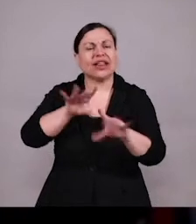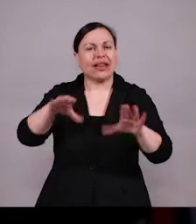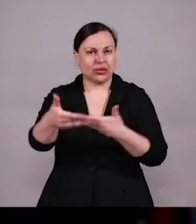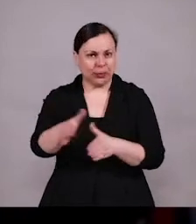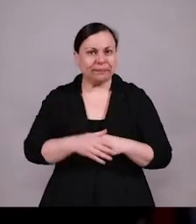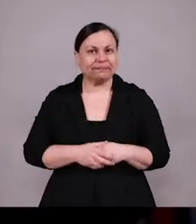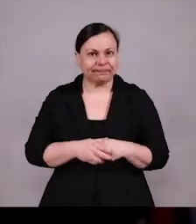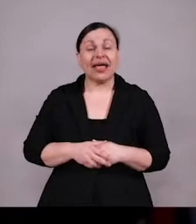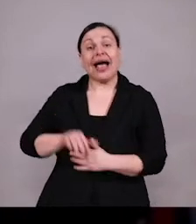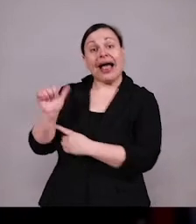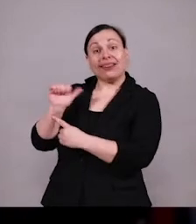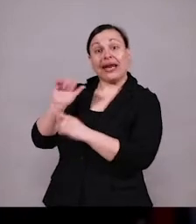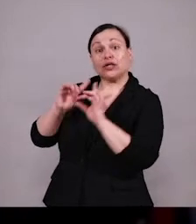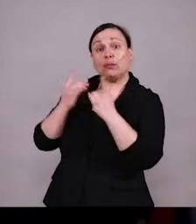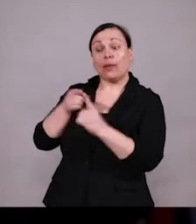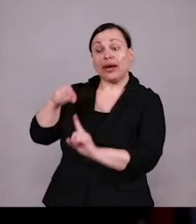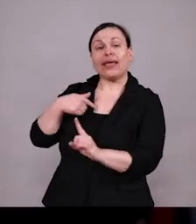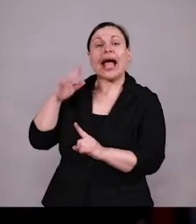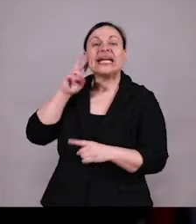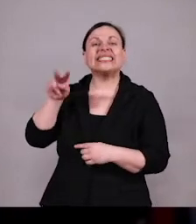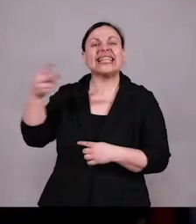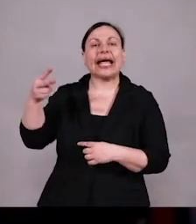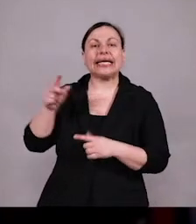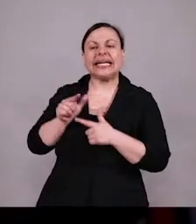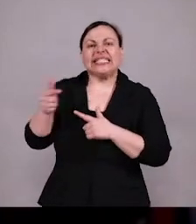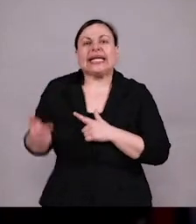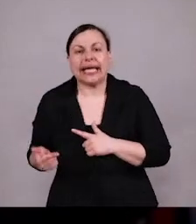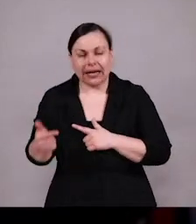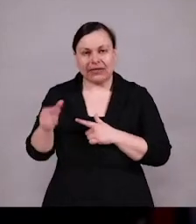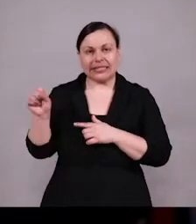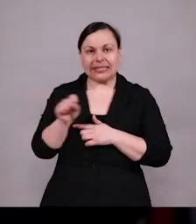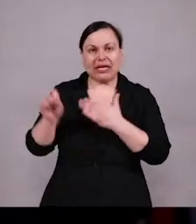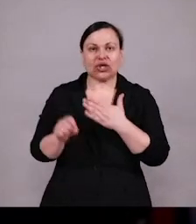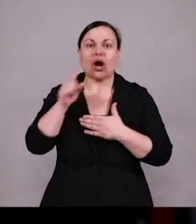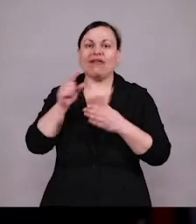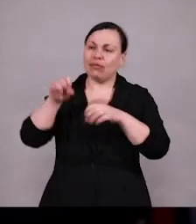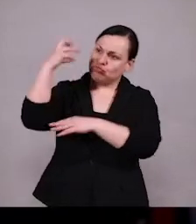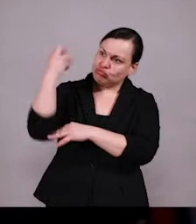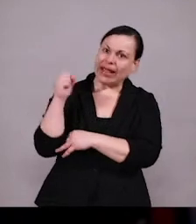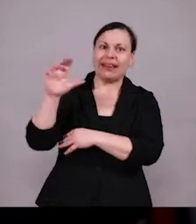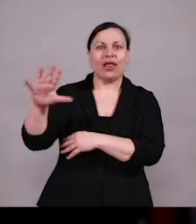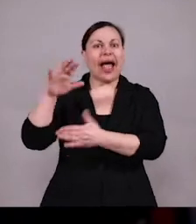as well. The Athletic Department had its second consecutive semester of breaking their overall